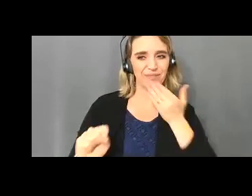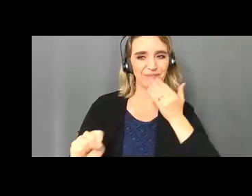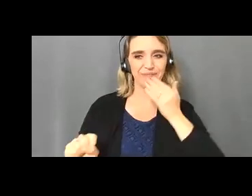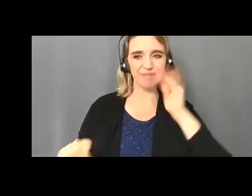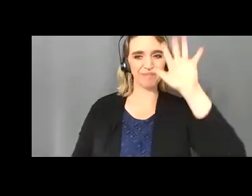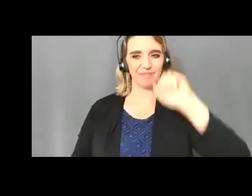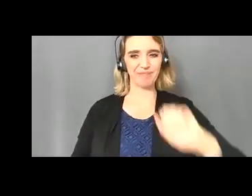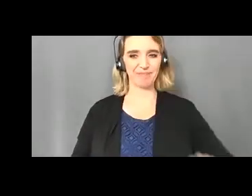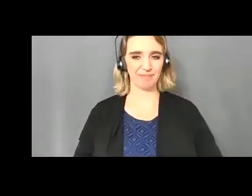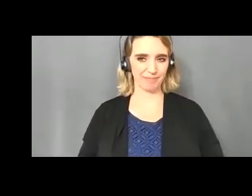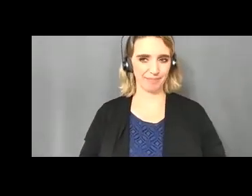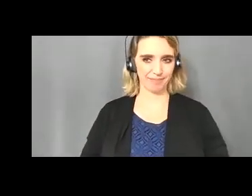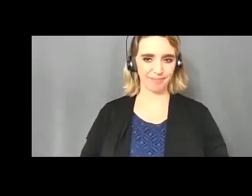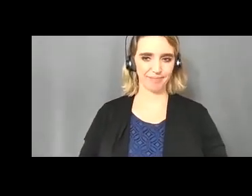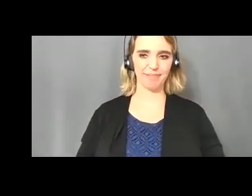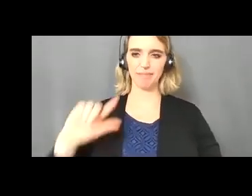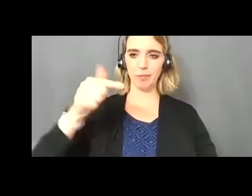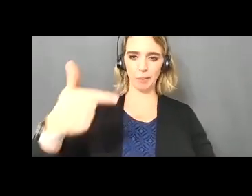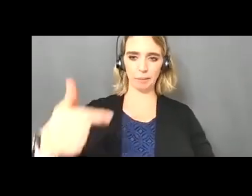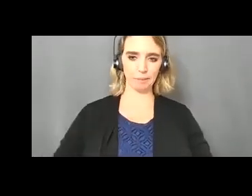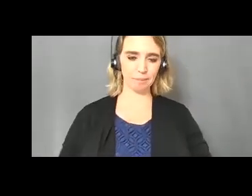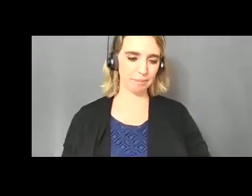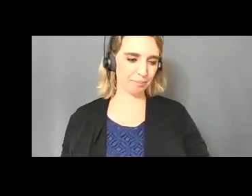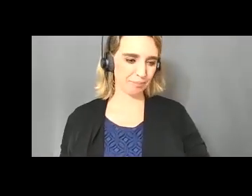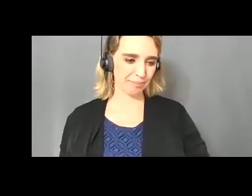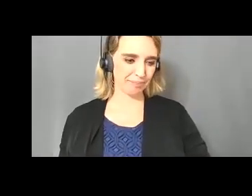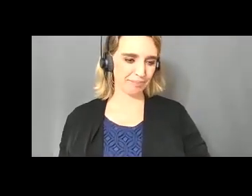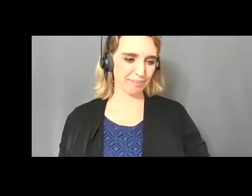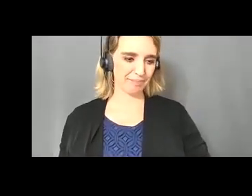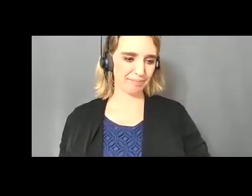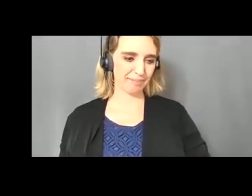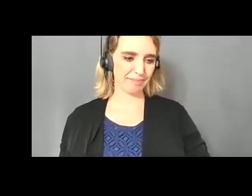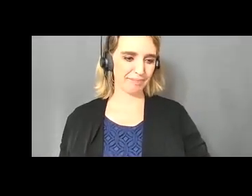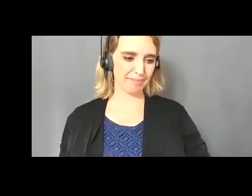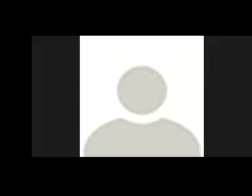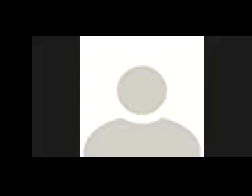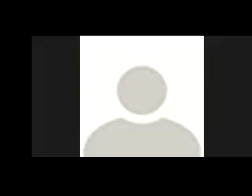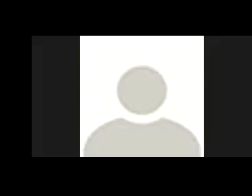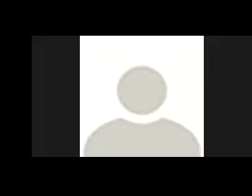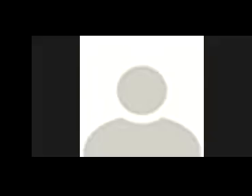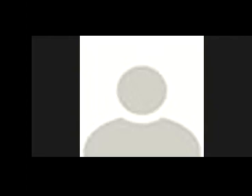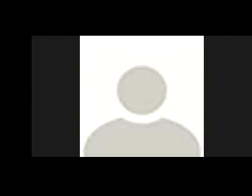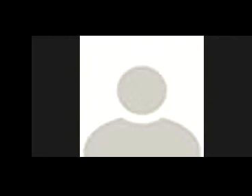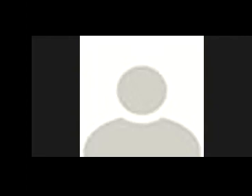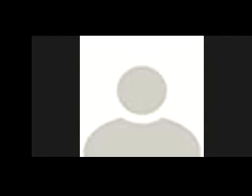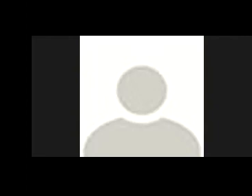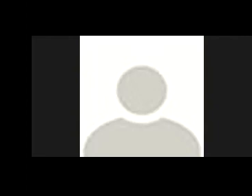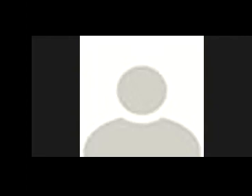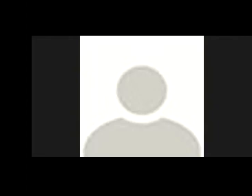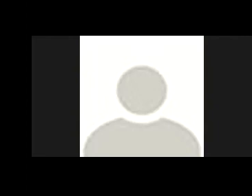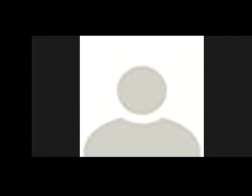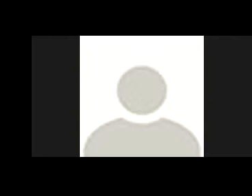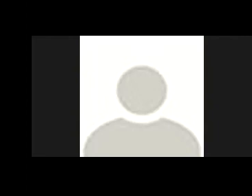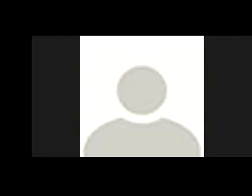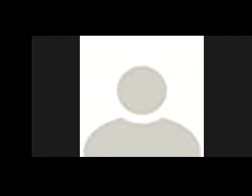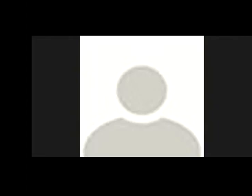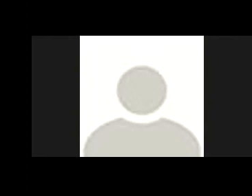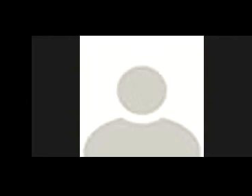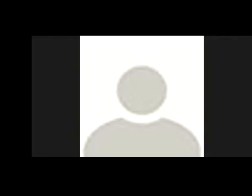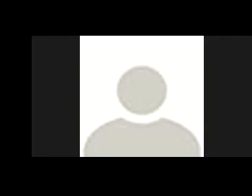Thank you very much, Cindi, incredible presentation and important information, both Cindi and Teri.